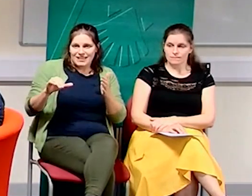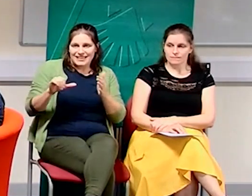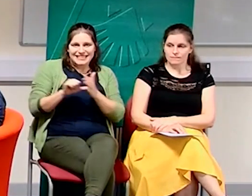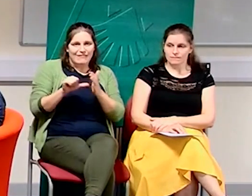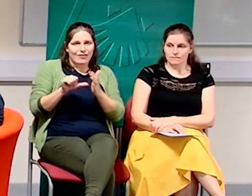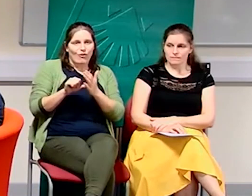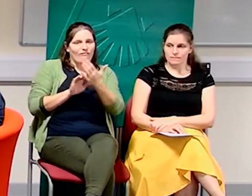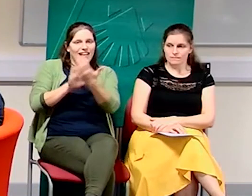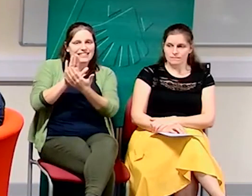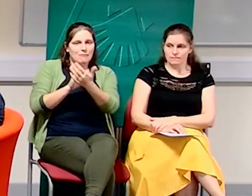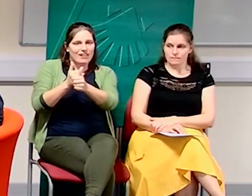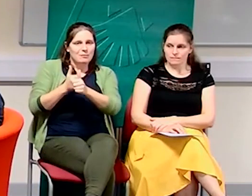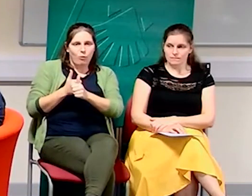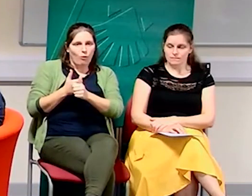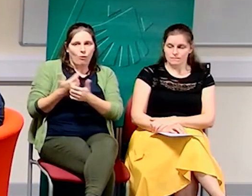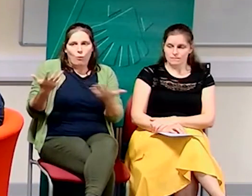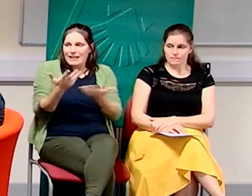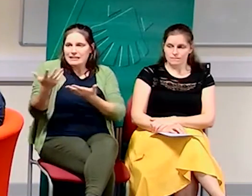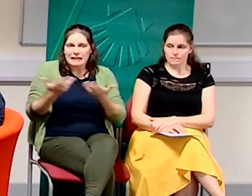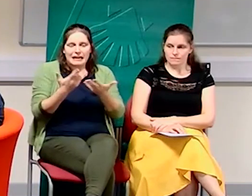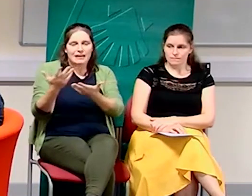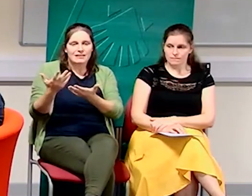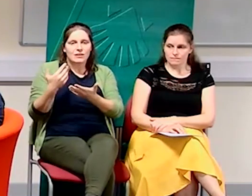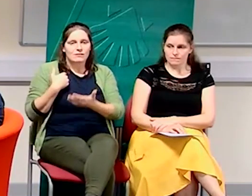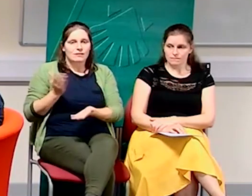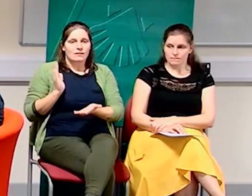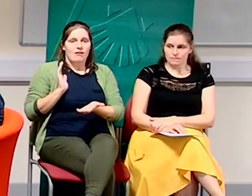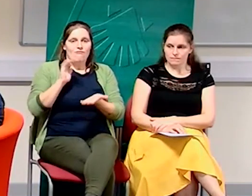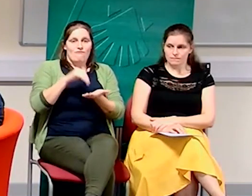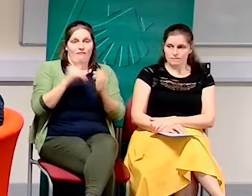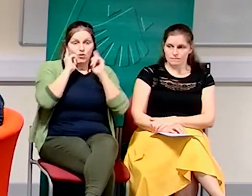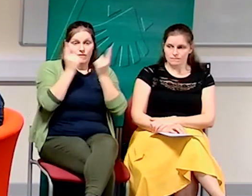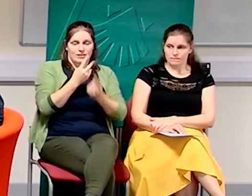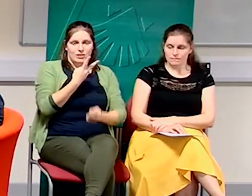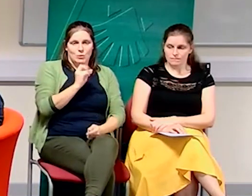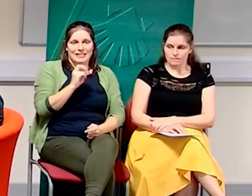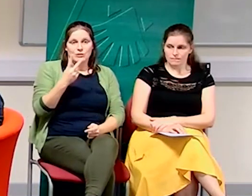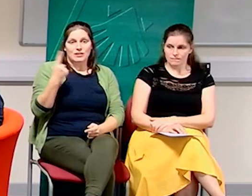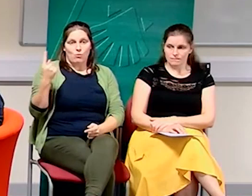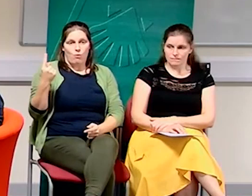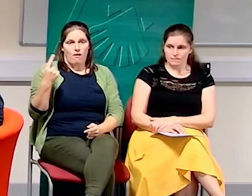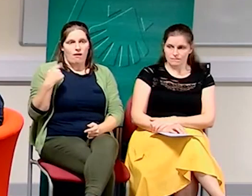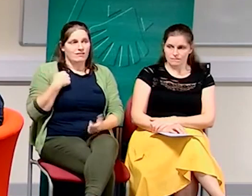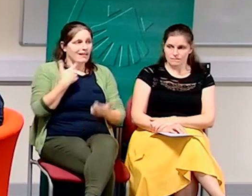the moment um when I came to University in 2021 um I really struggled to find anyone who would uh do